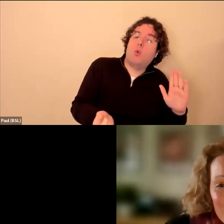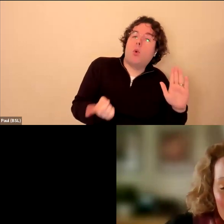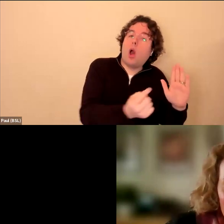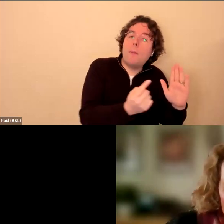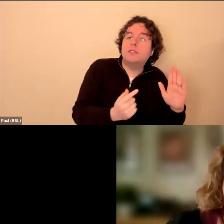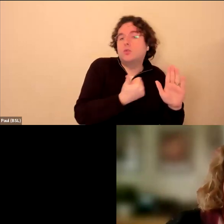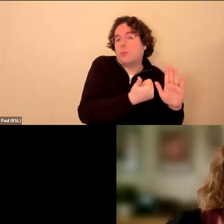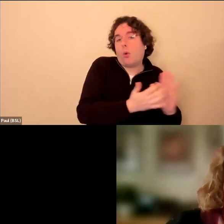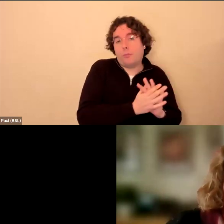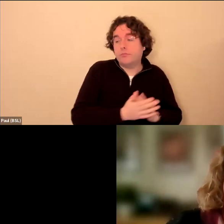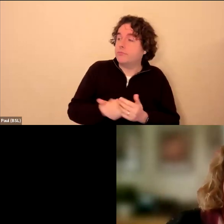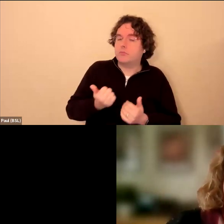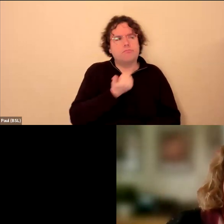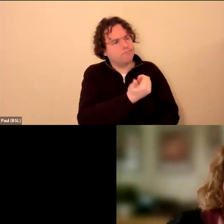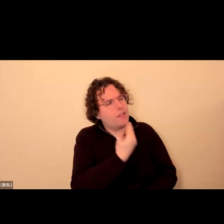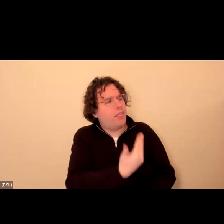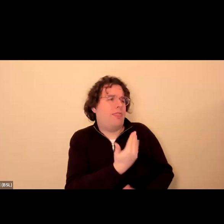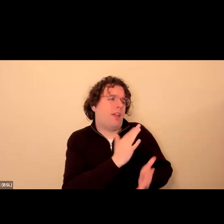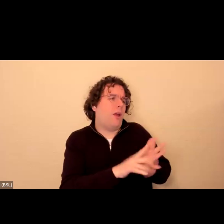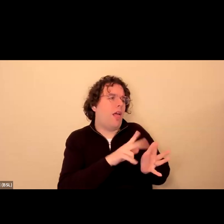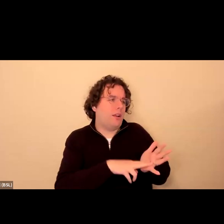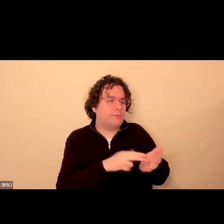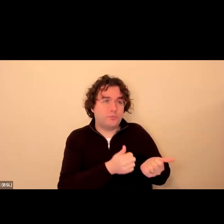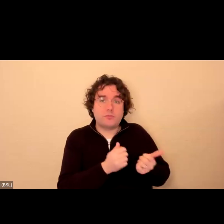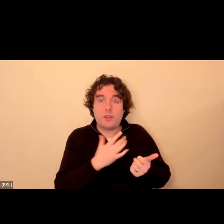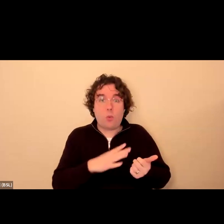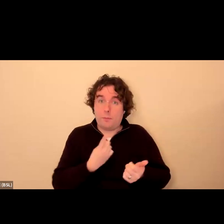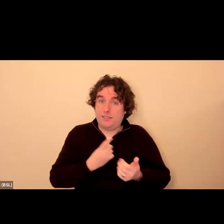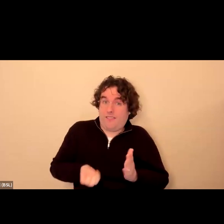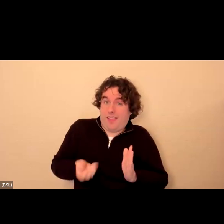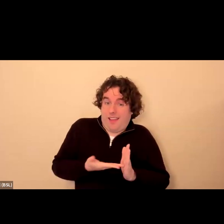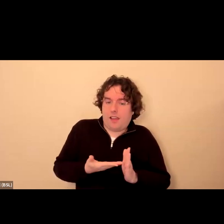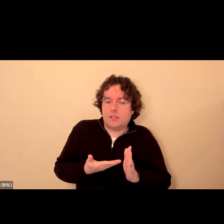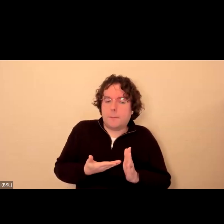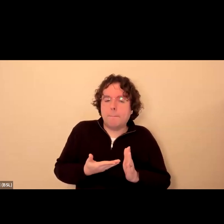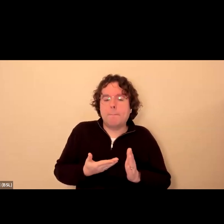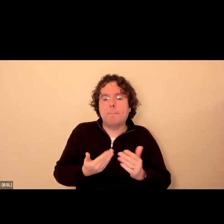Amelia: Thank you, Helen. Yes, I would just add to that and say that as a Disabled Leaders Network,